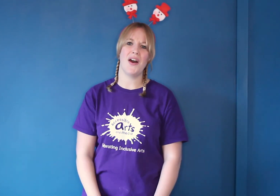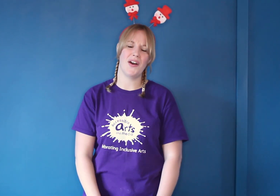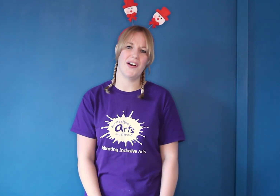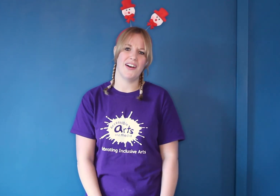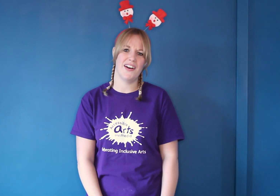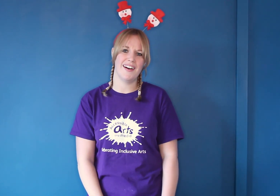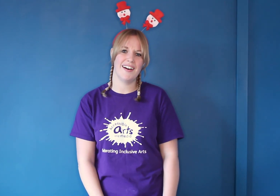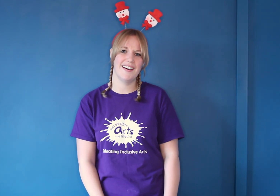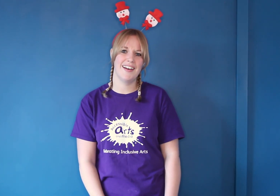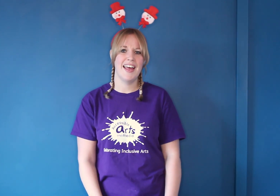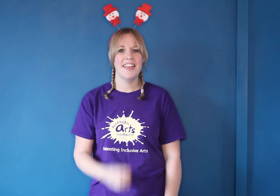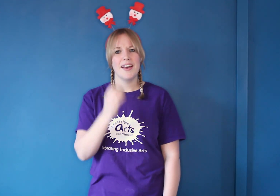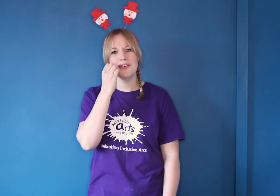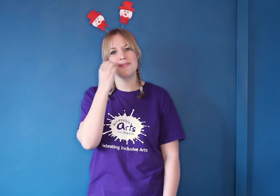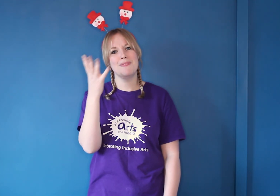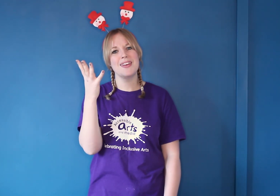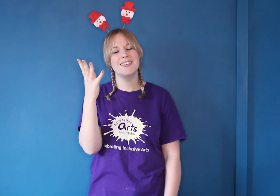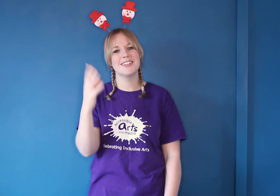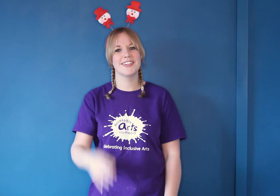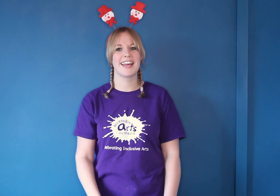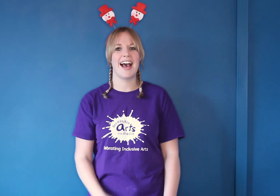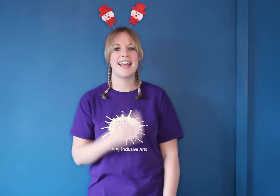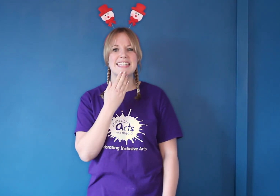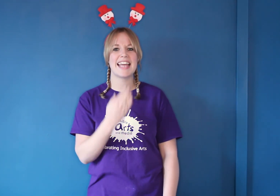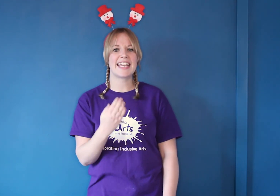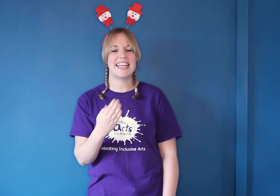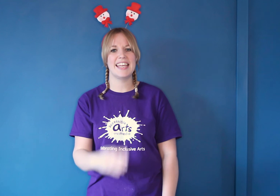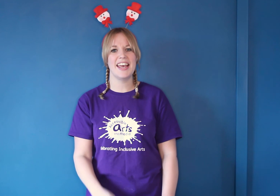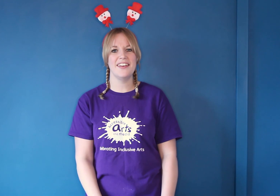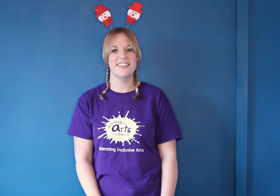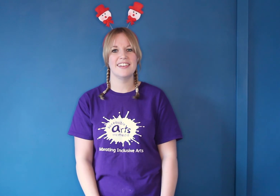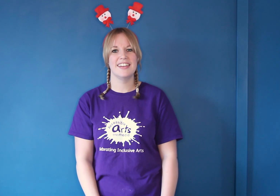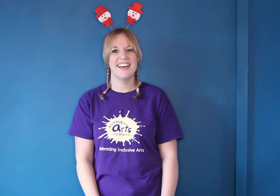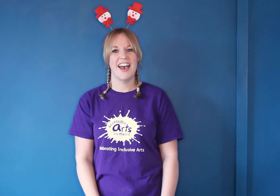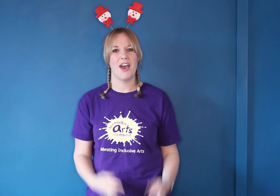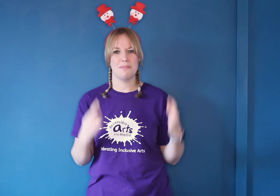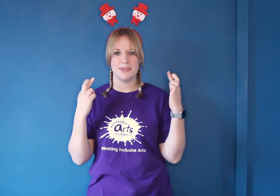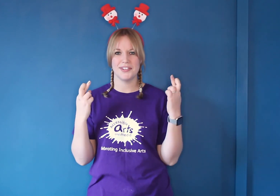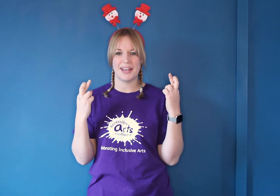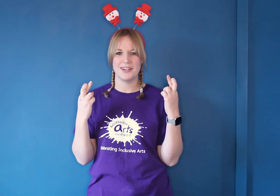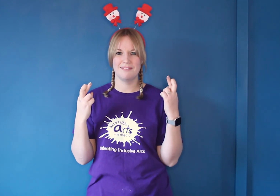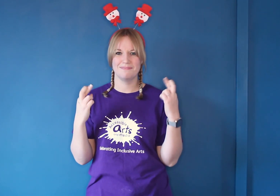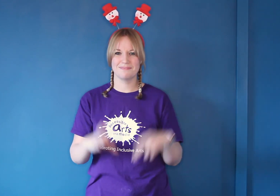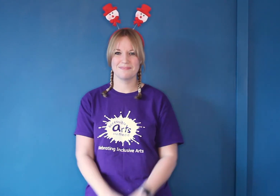Aww that was beautiful guys, thank-you. Hope you enjoyed that one.